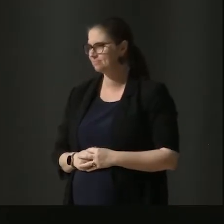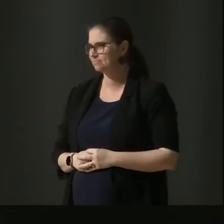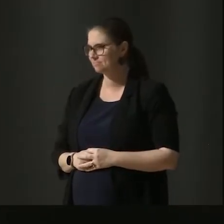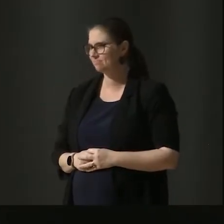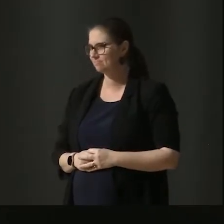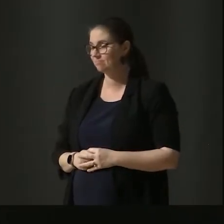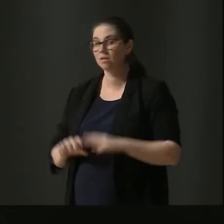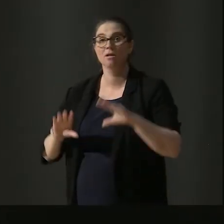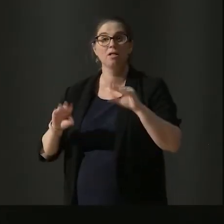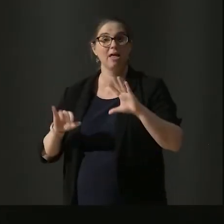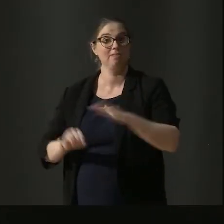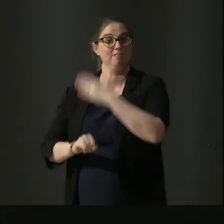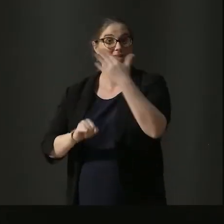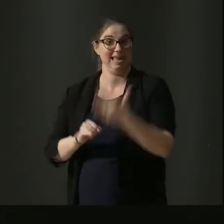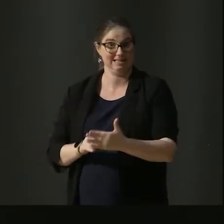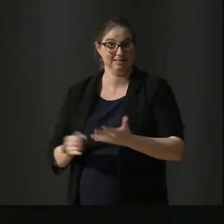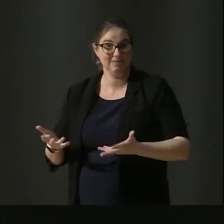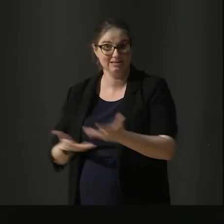At the end of the session. She was delighted.